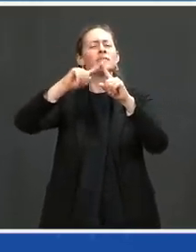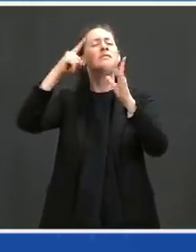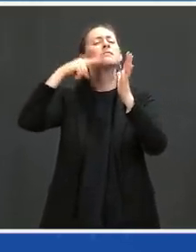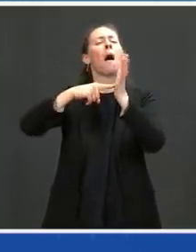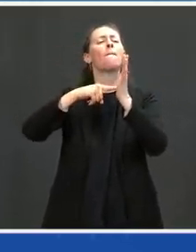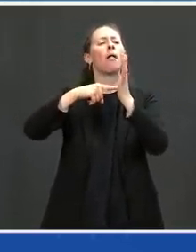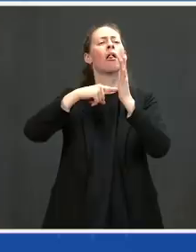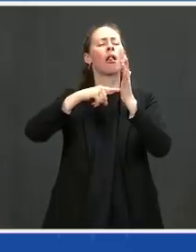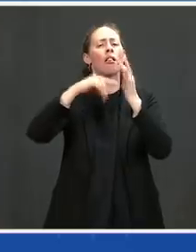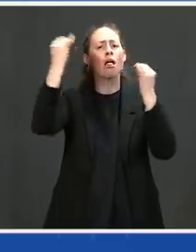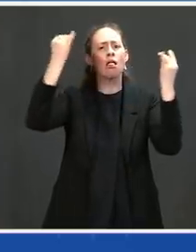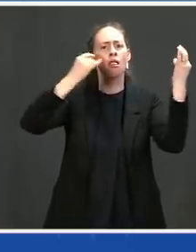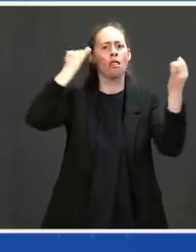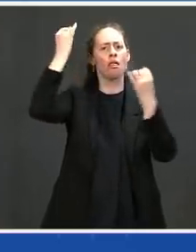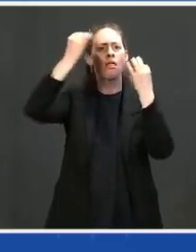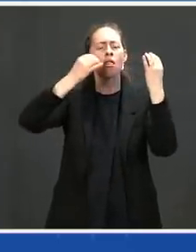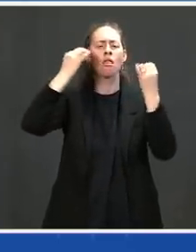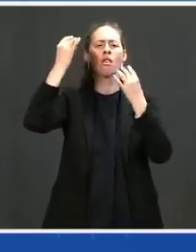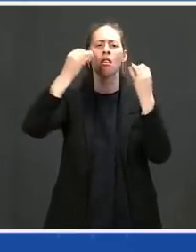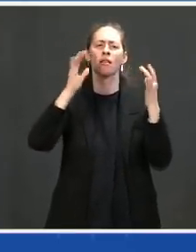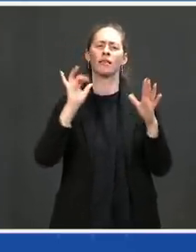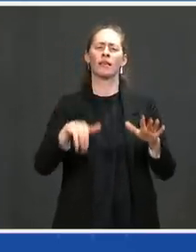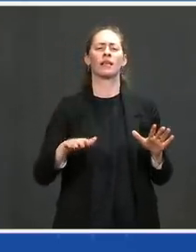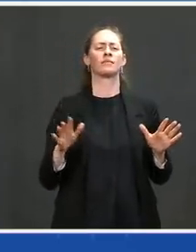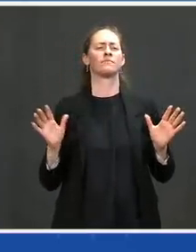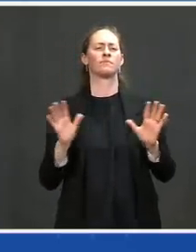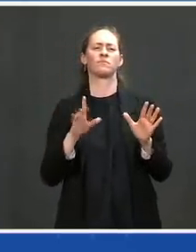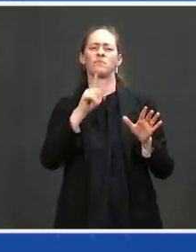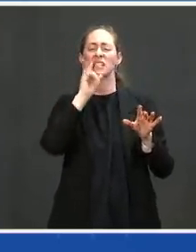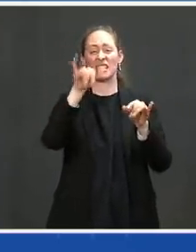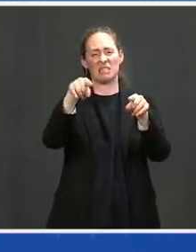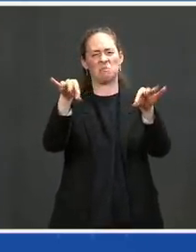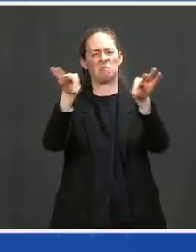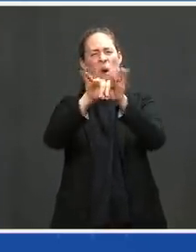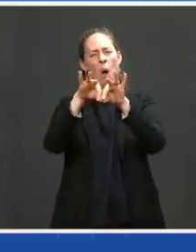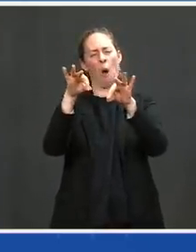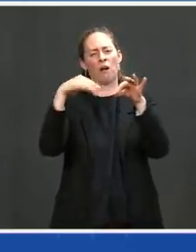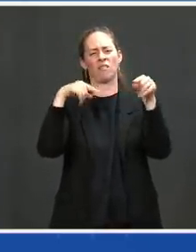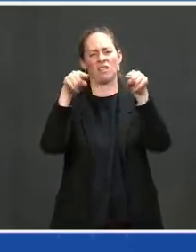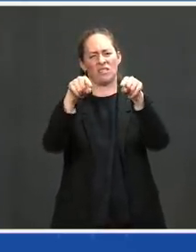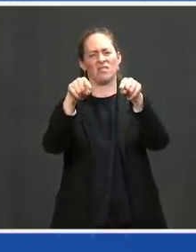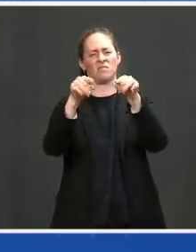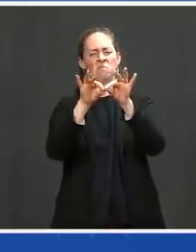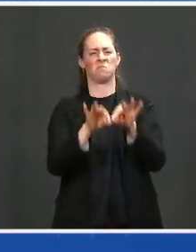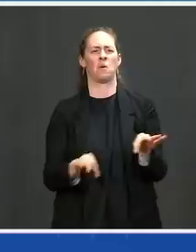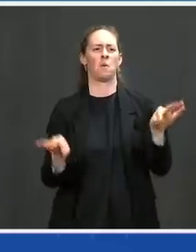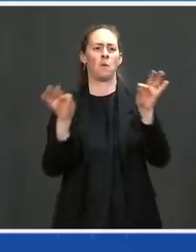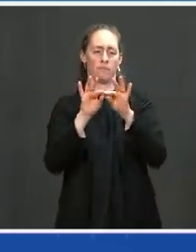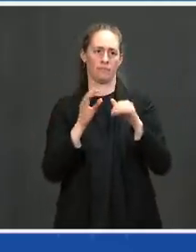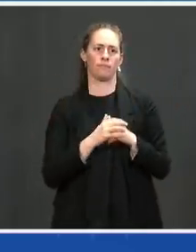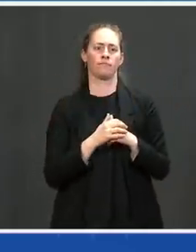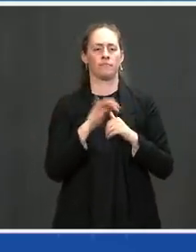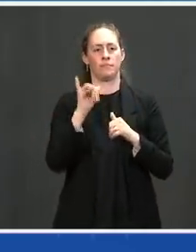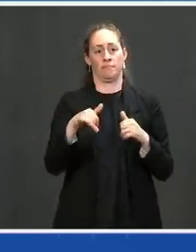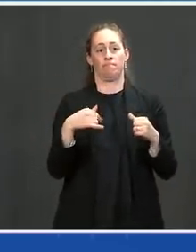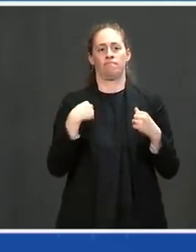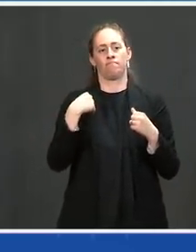And I'm of the view that the vast majority of people, including registered Republicans, by and large,